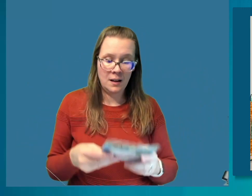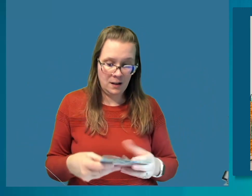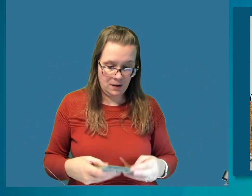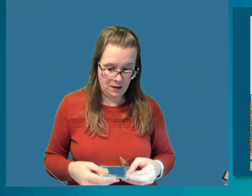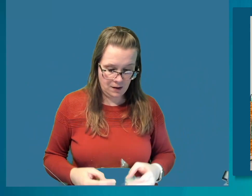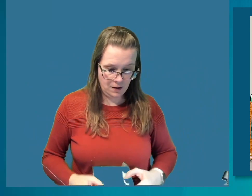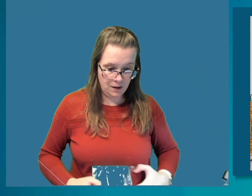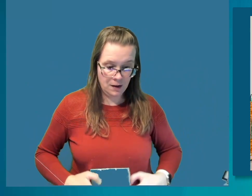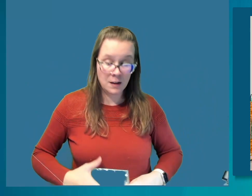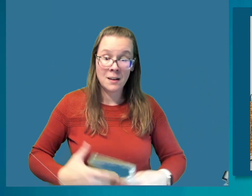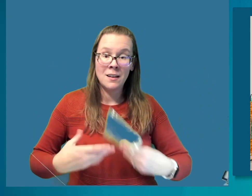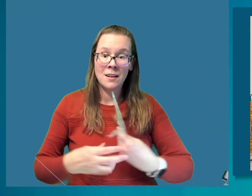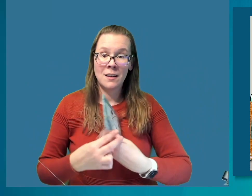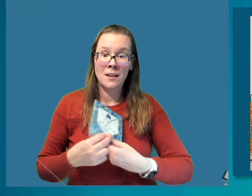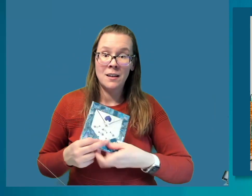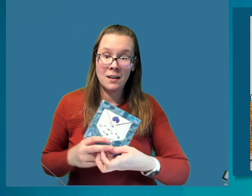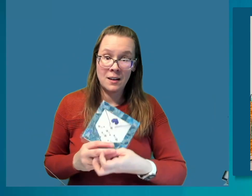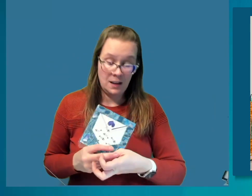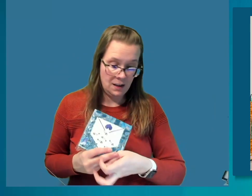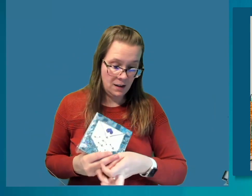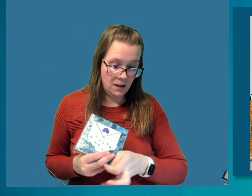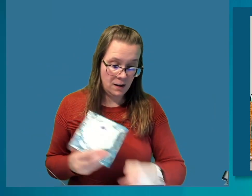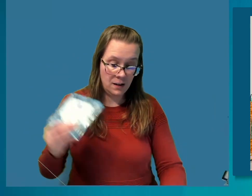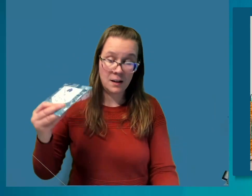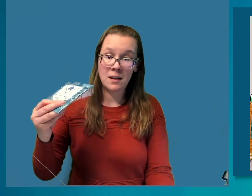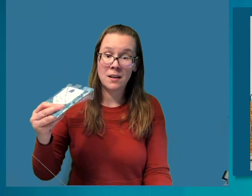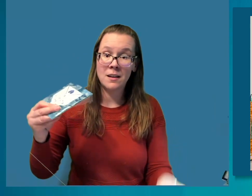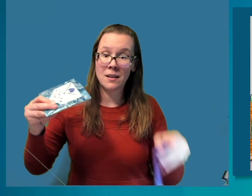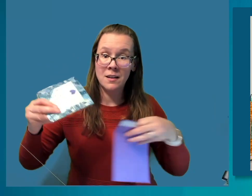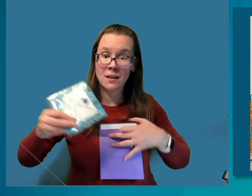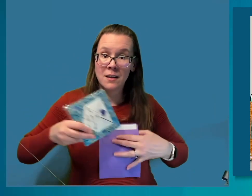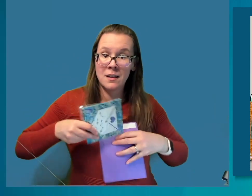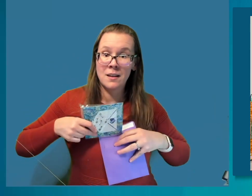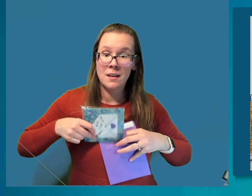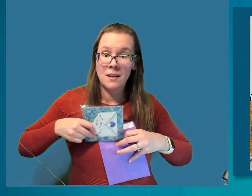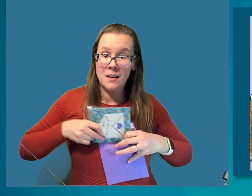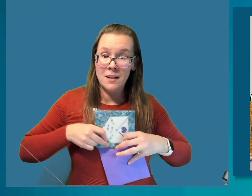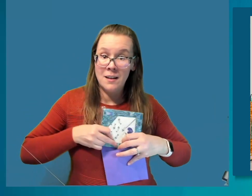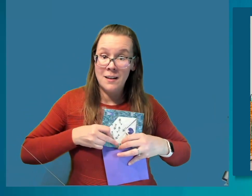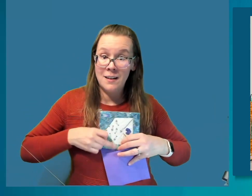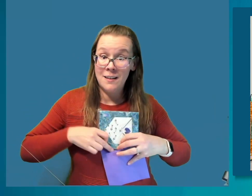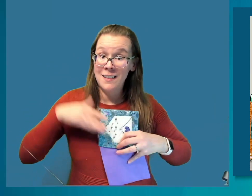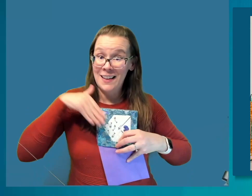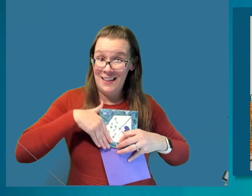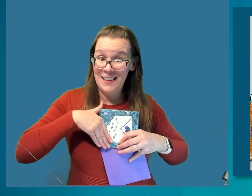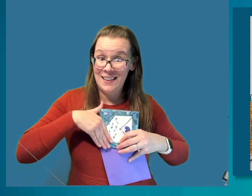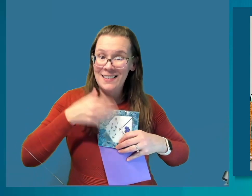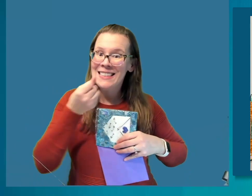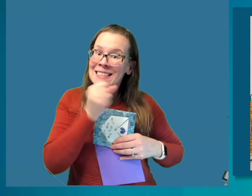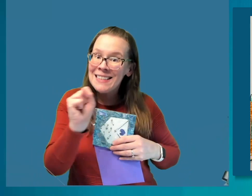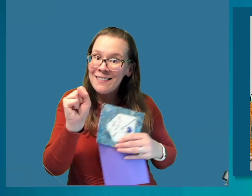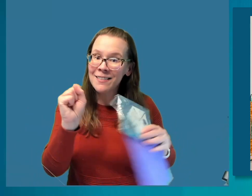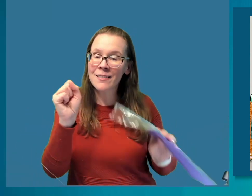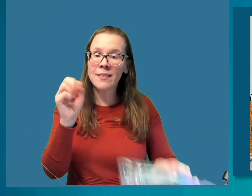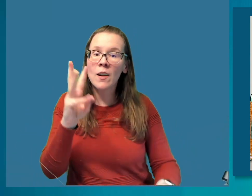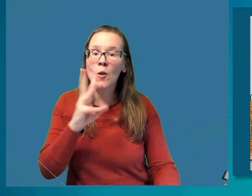some plastic and then put that into a envelope. And you could do this same thing with a postcard: